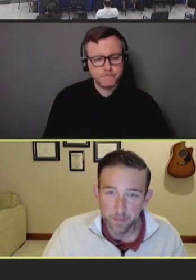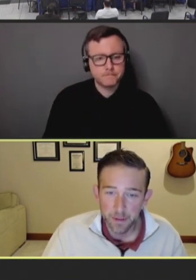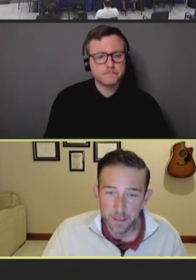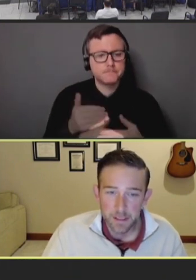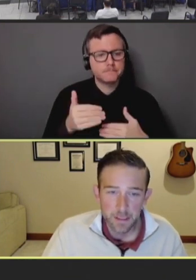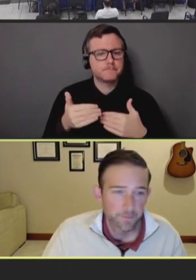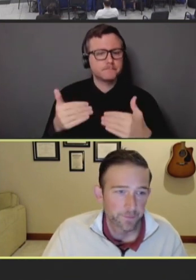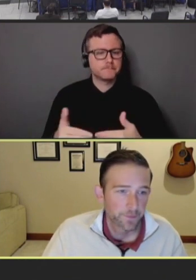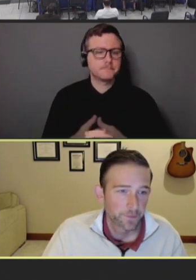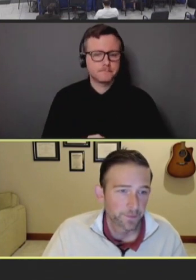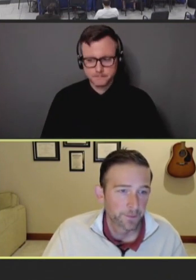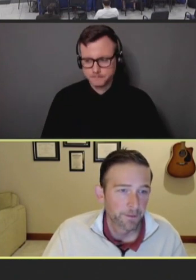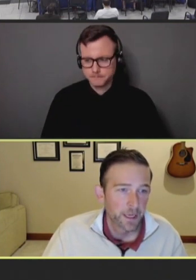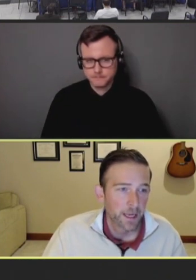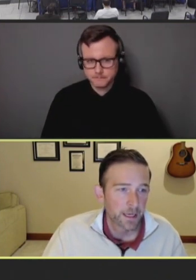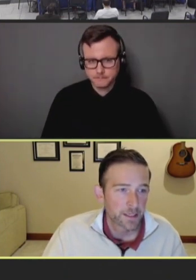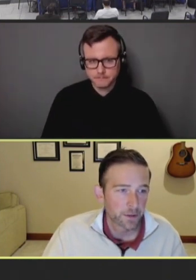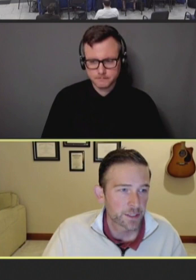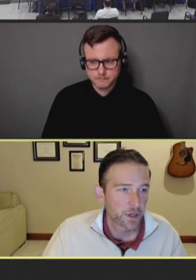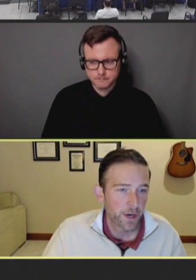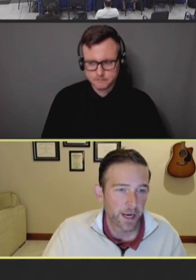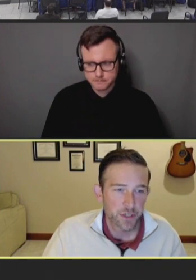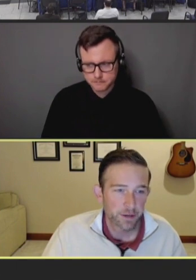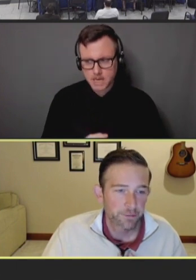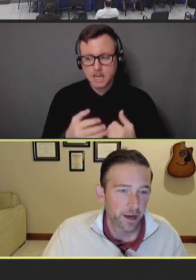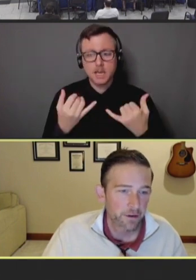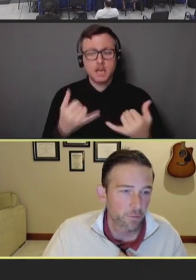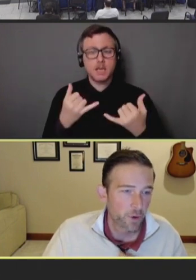And so, let's go actually five more.